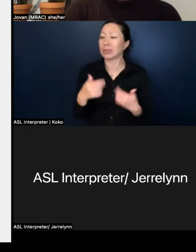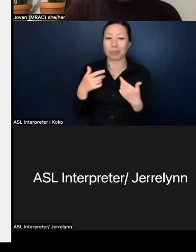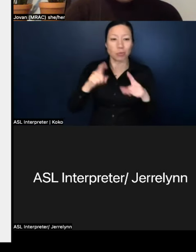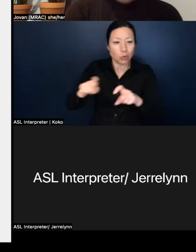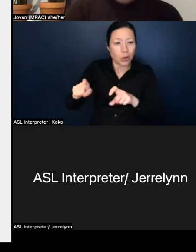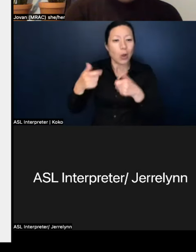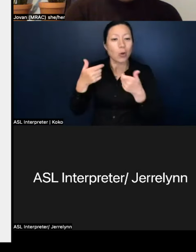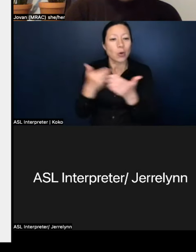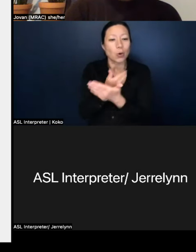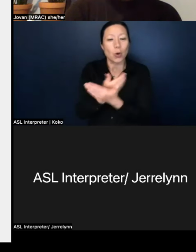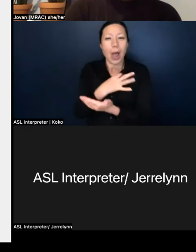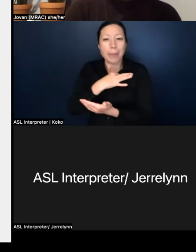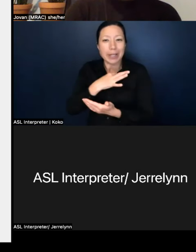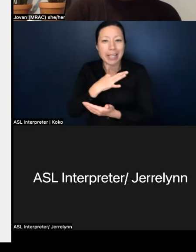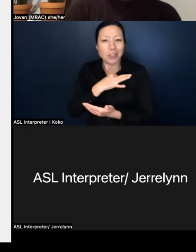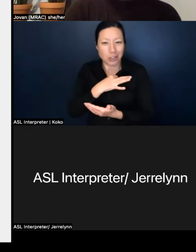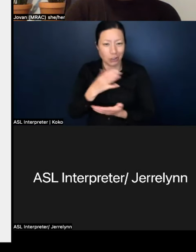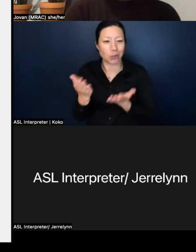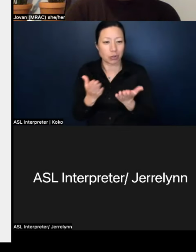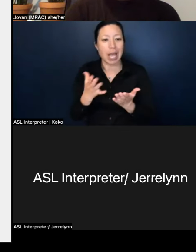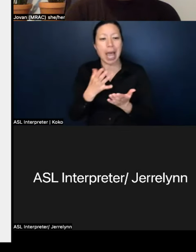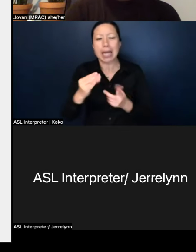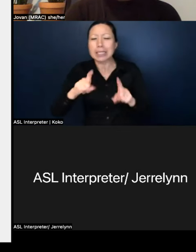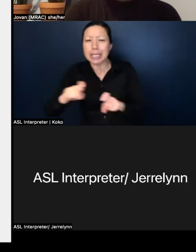new decision making processes and technologies.